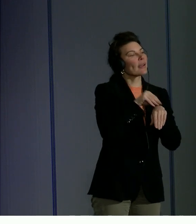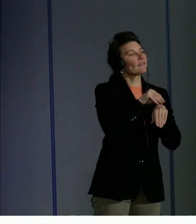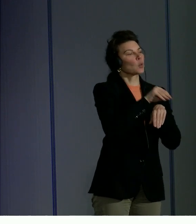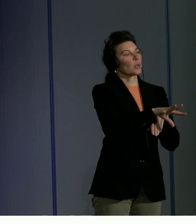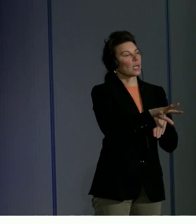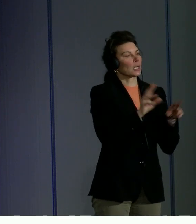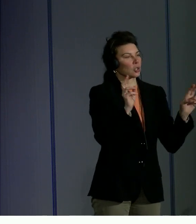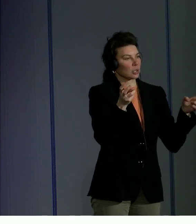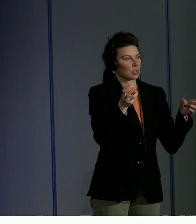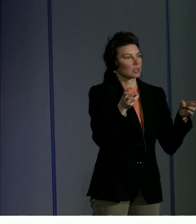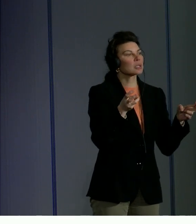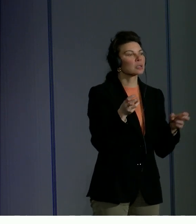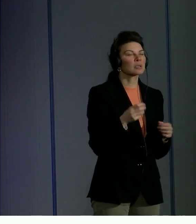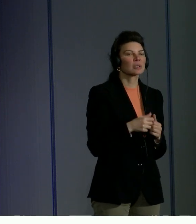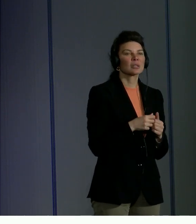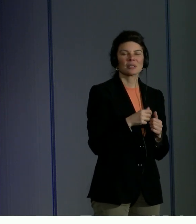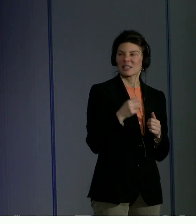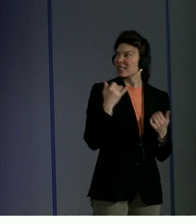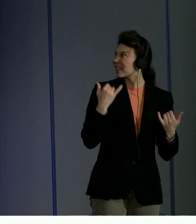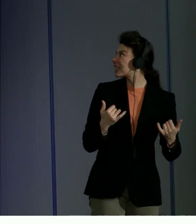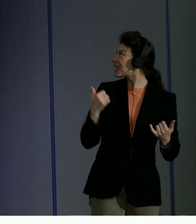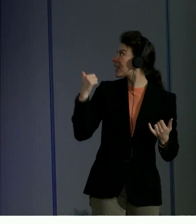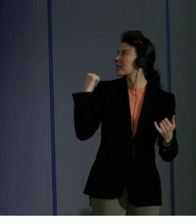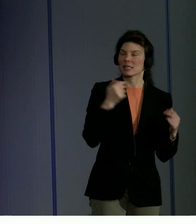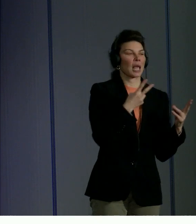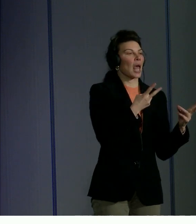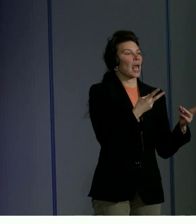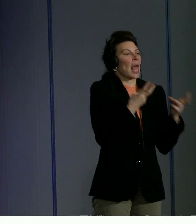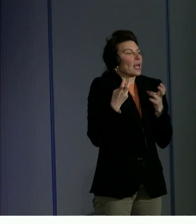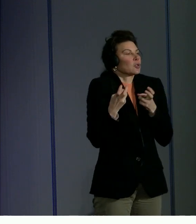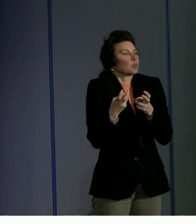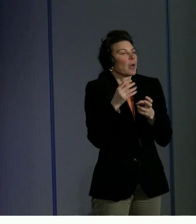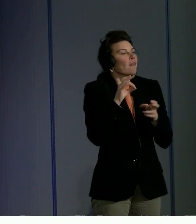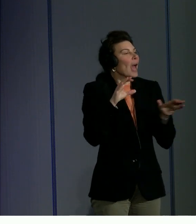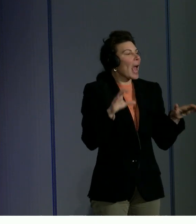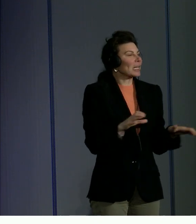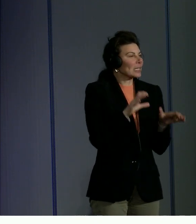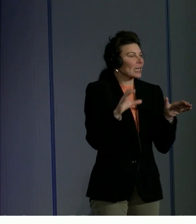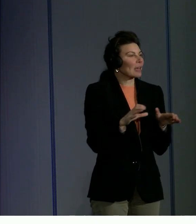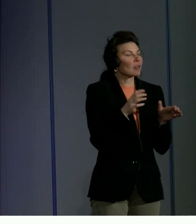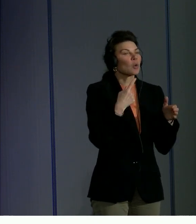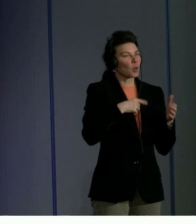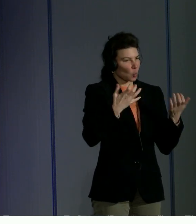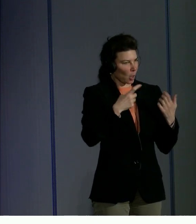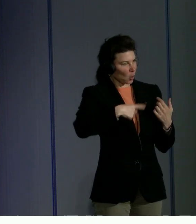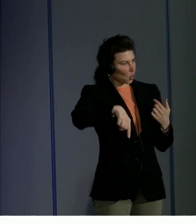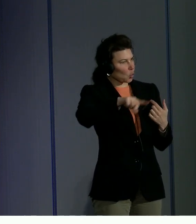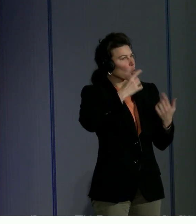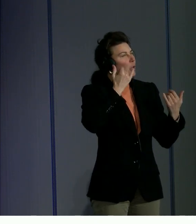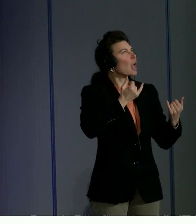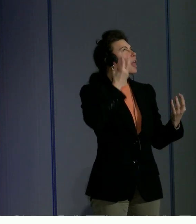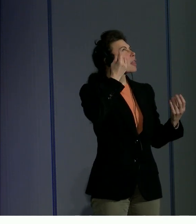This is an excerpt of an activity where we like you to think with your circle of influence.